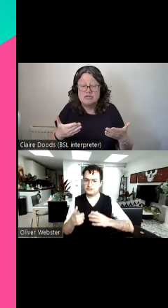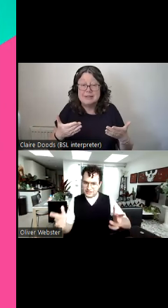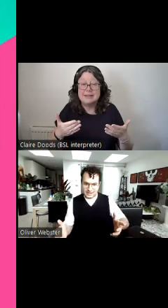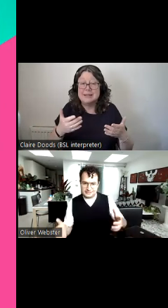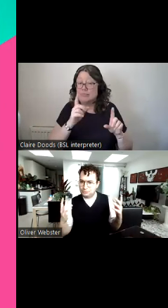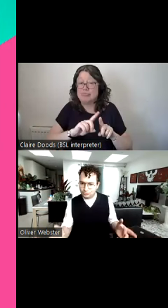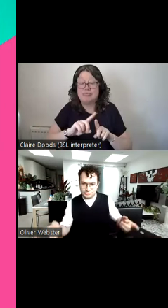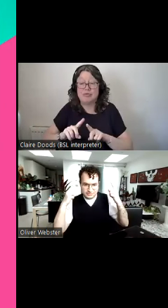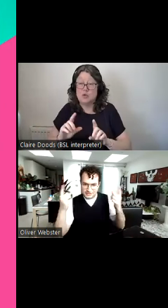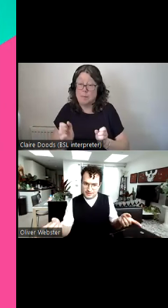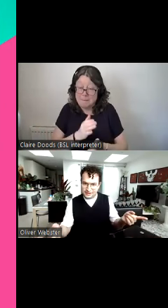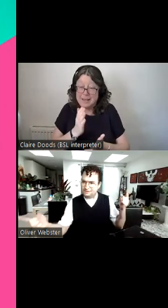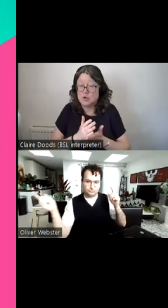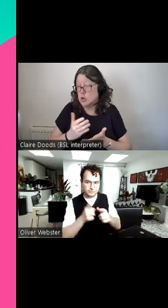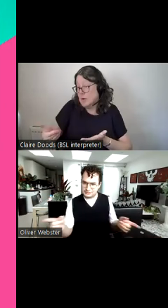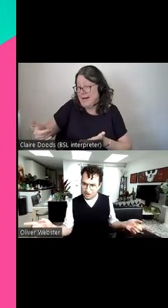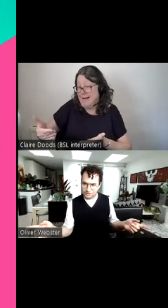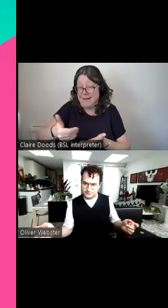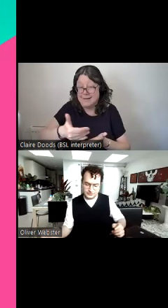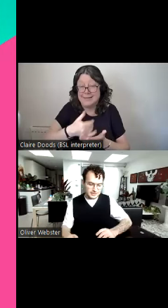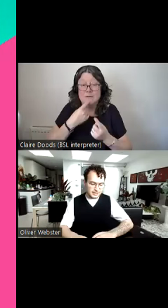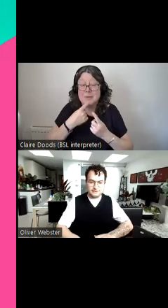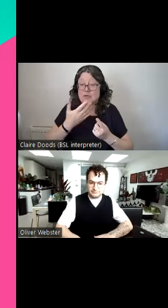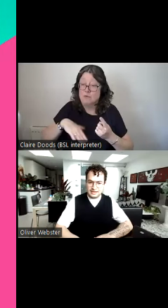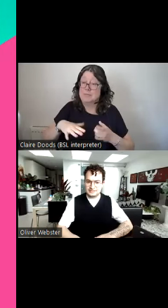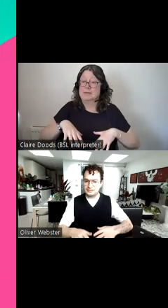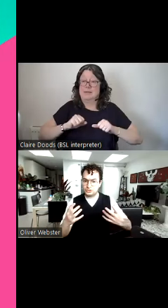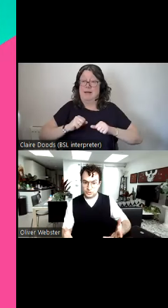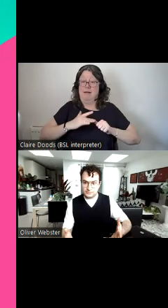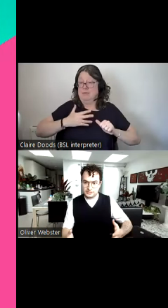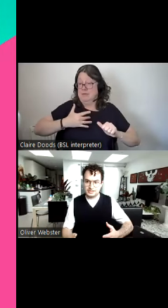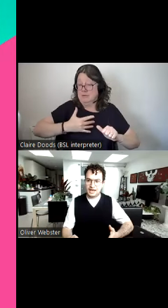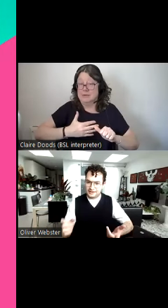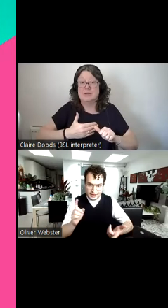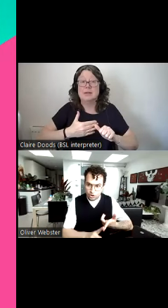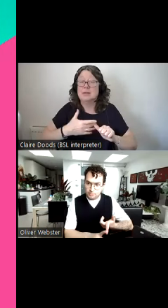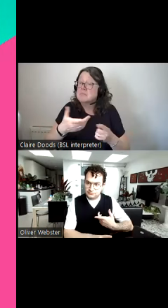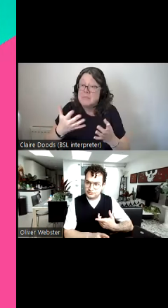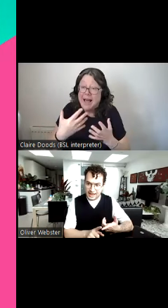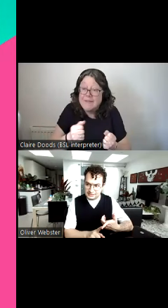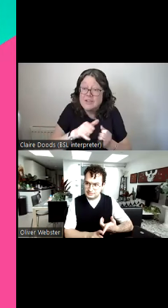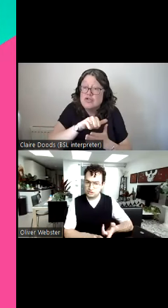Again, it's important to think about it from the start. If there's a script, get a copy of the text,